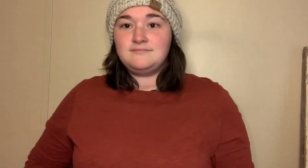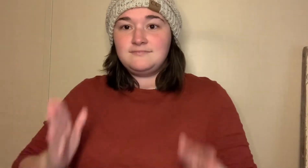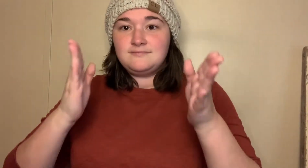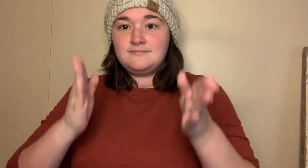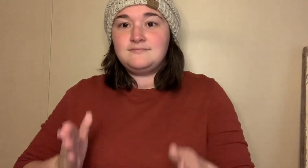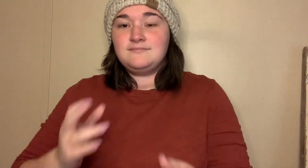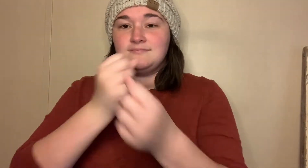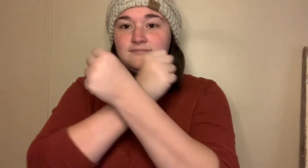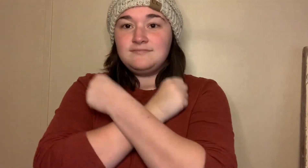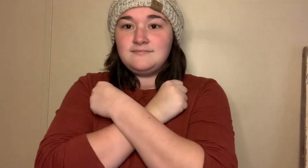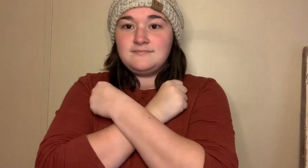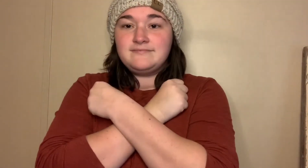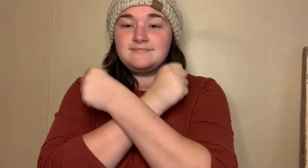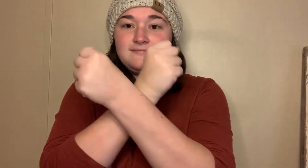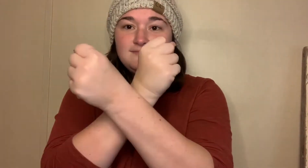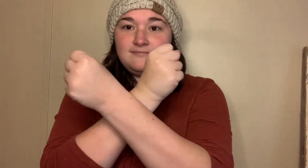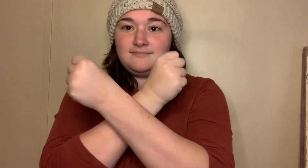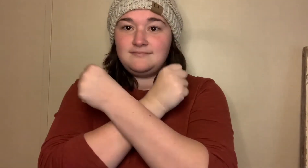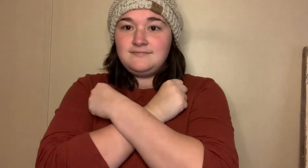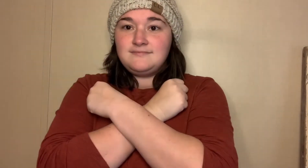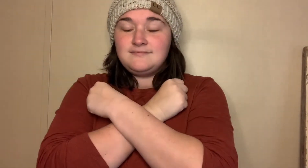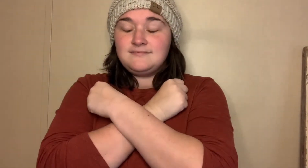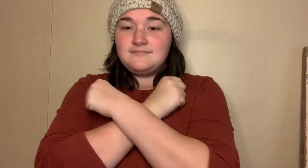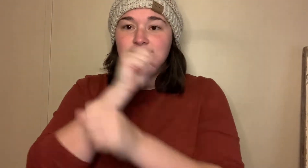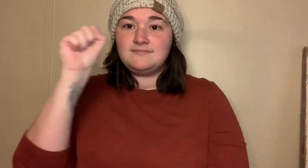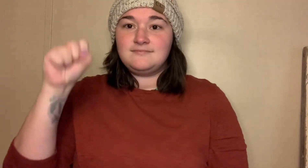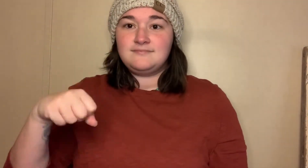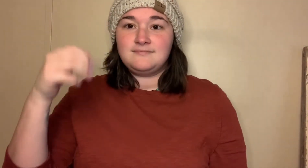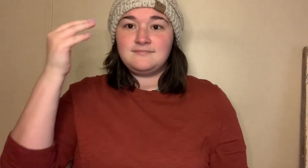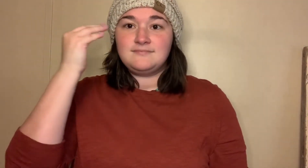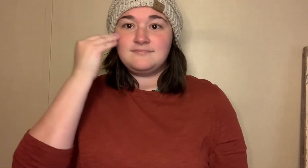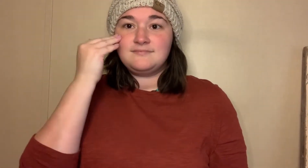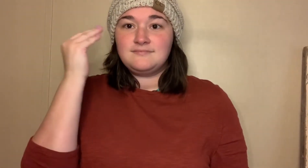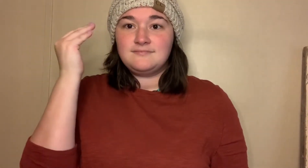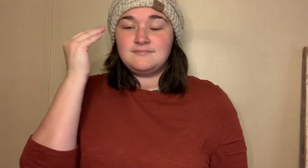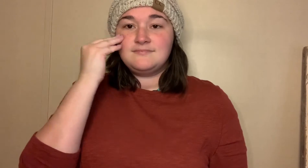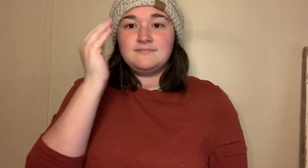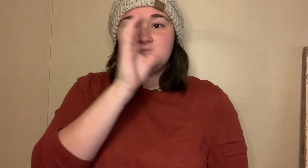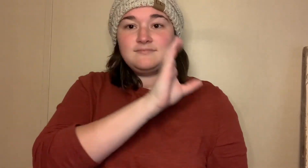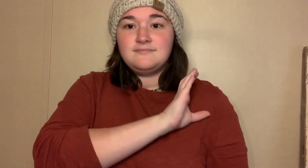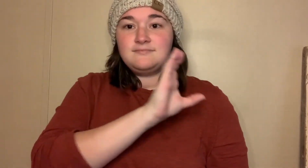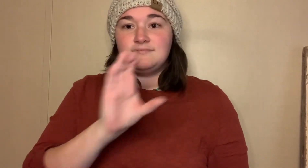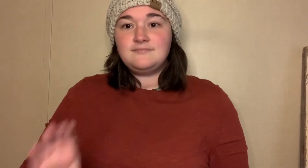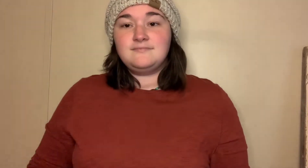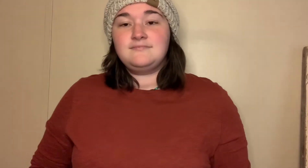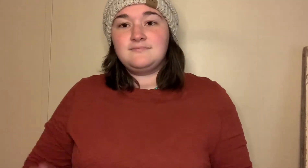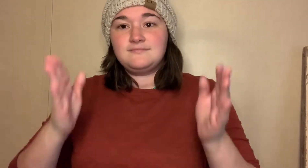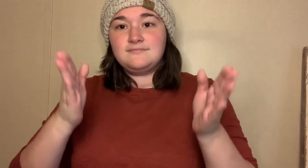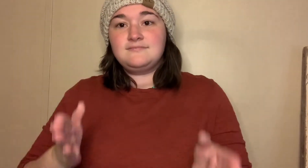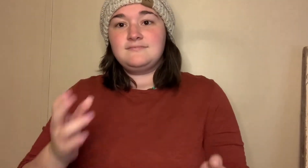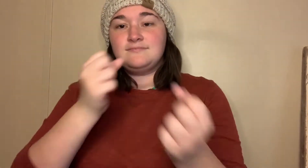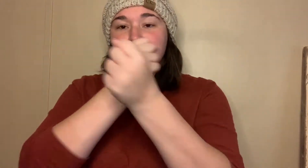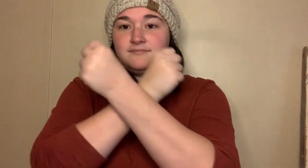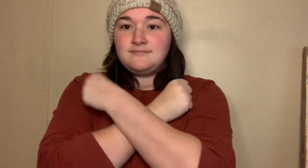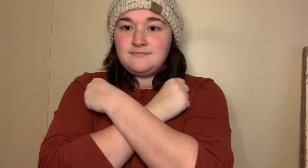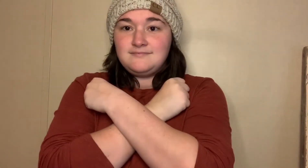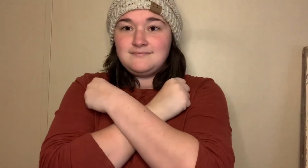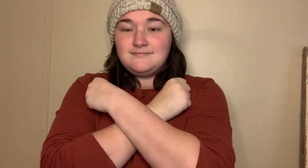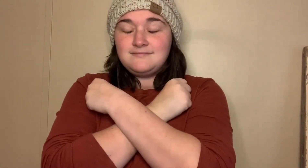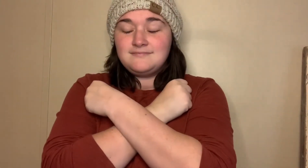by our love by our love yes they'll know we are christians by our love